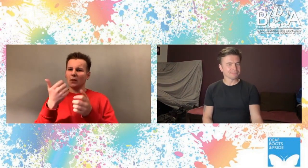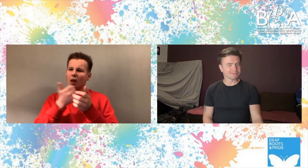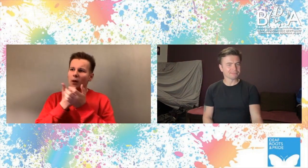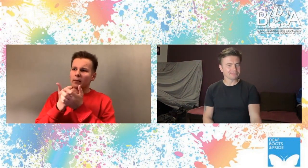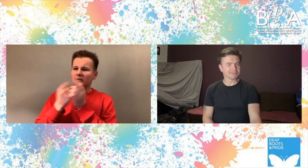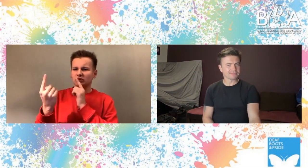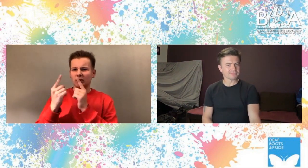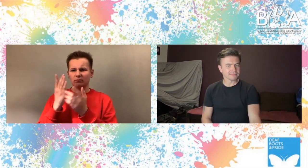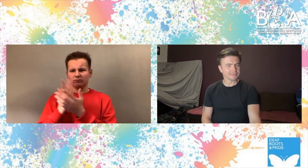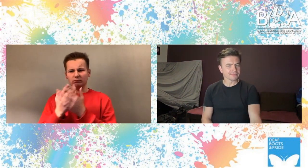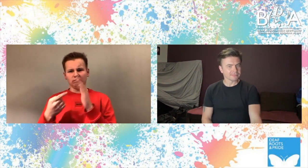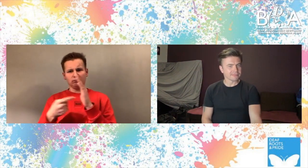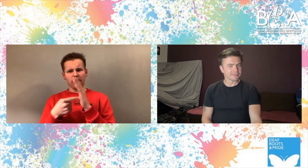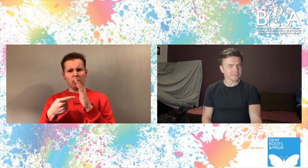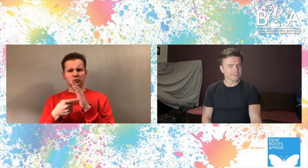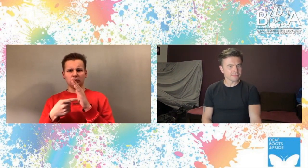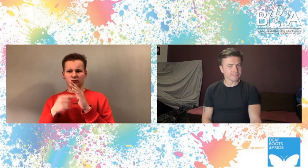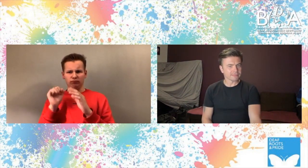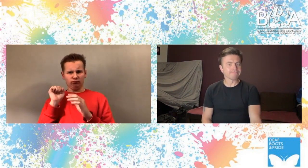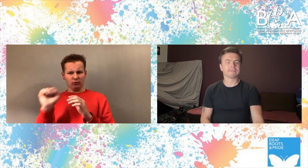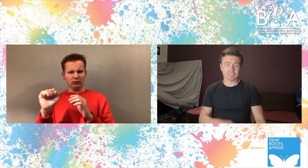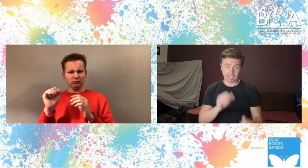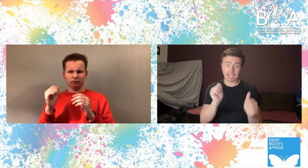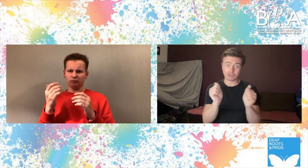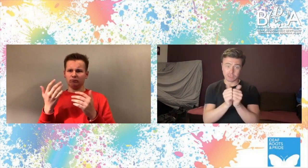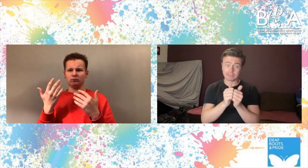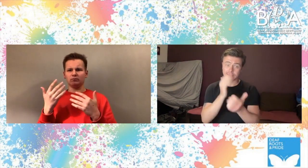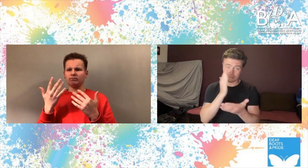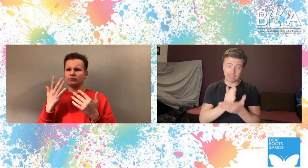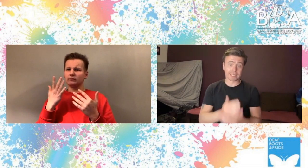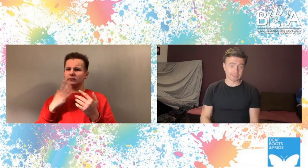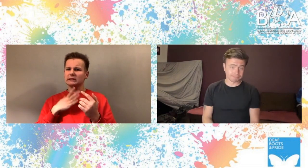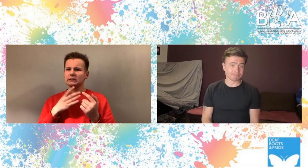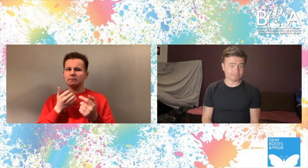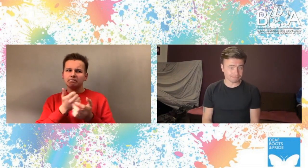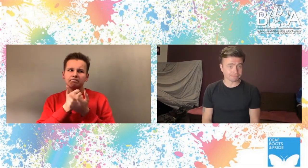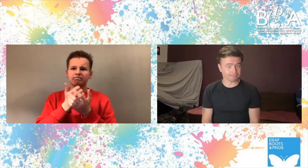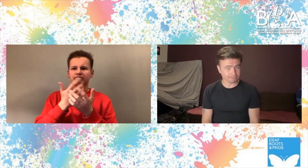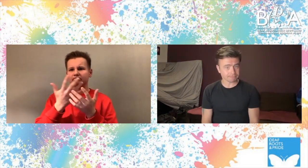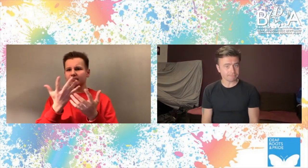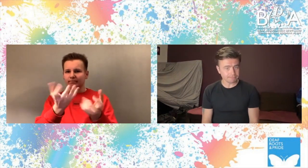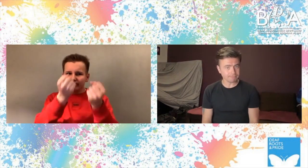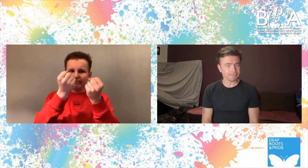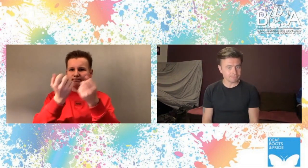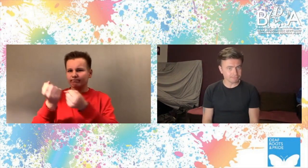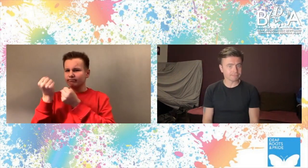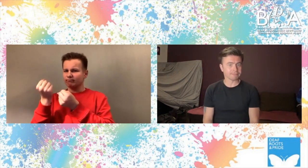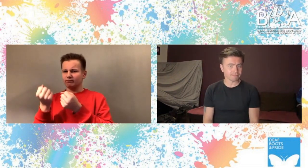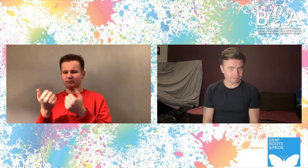Yes, that seems so important sharing advice and supporting each